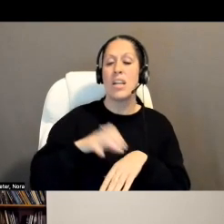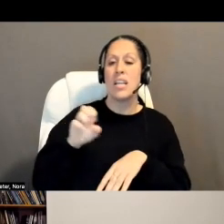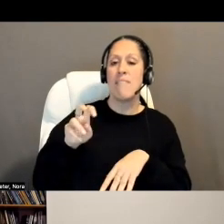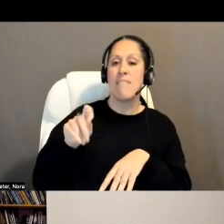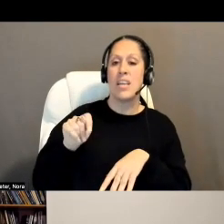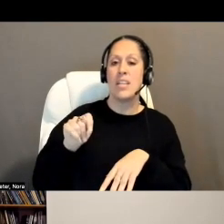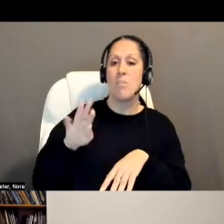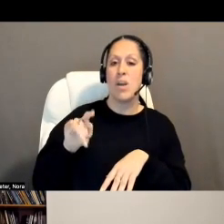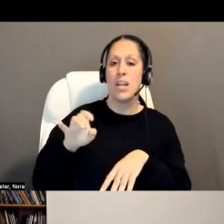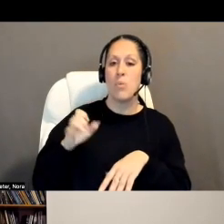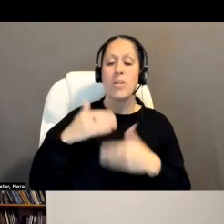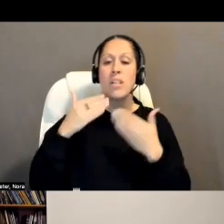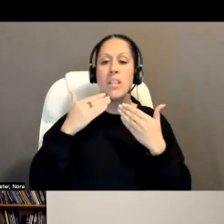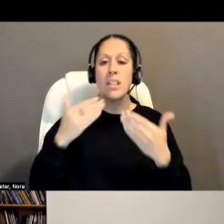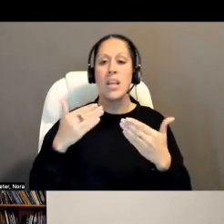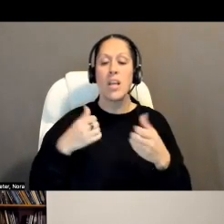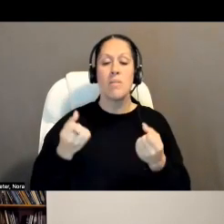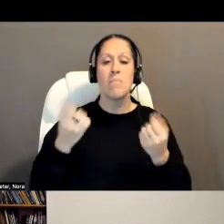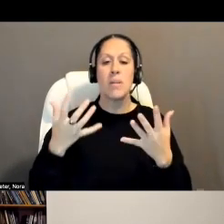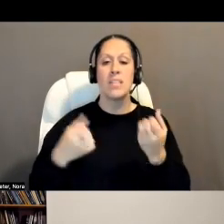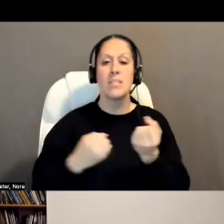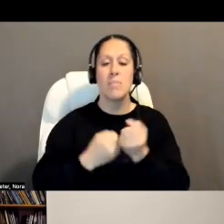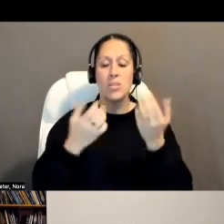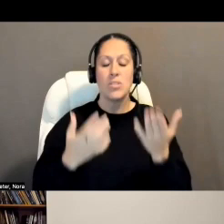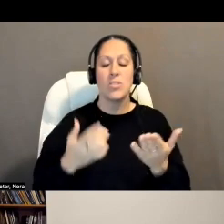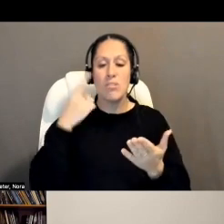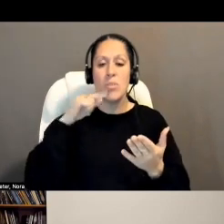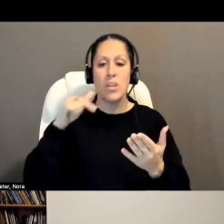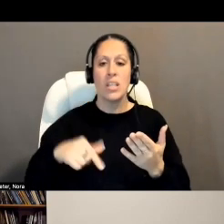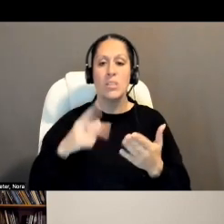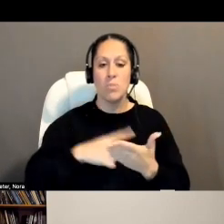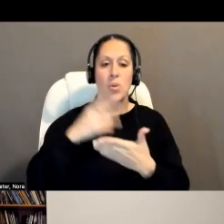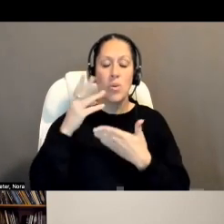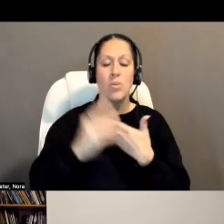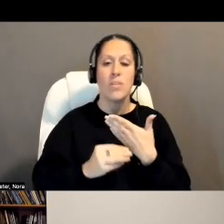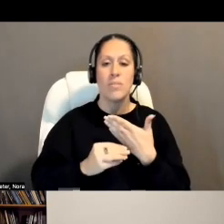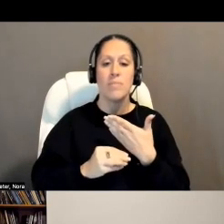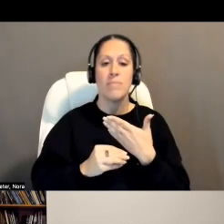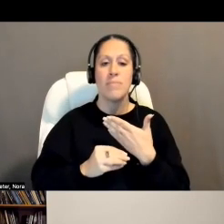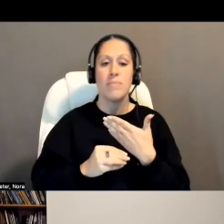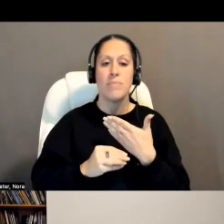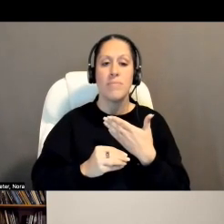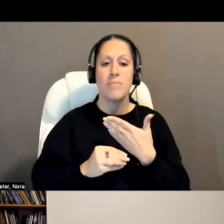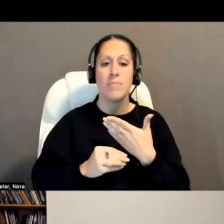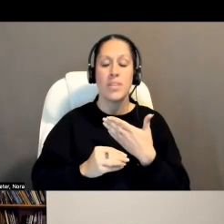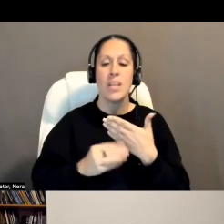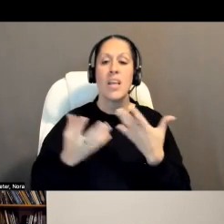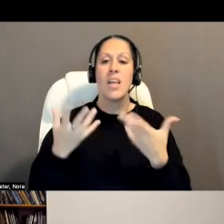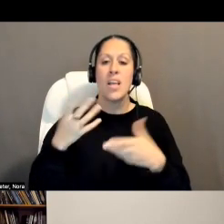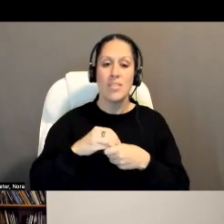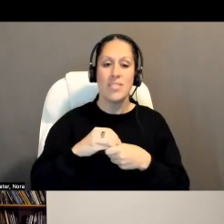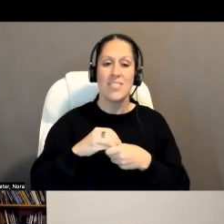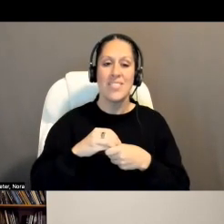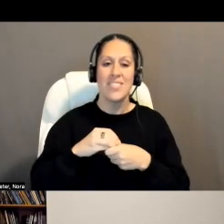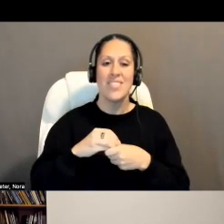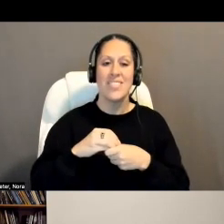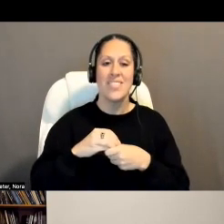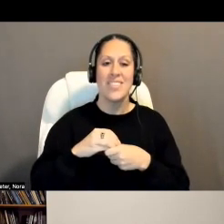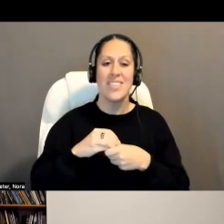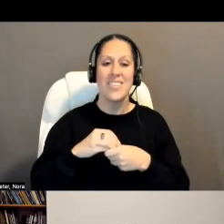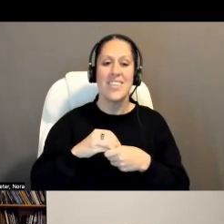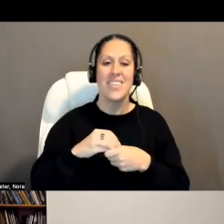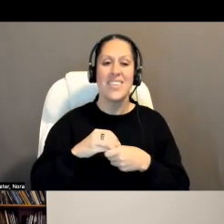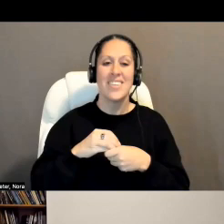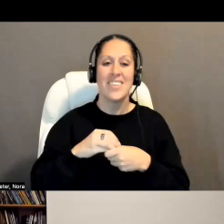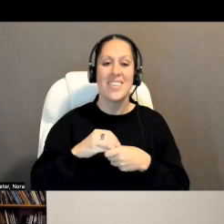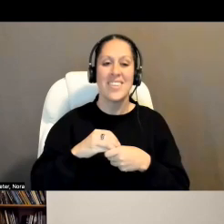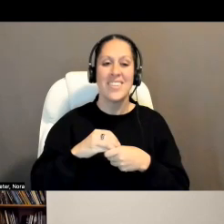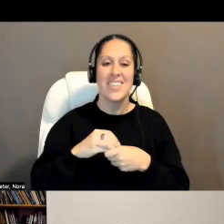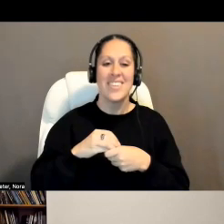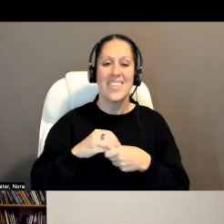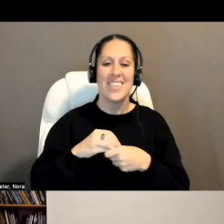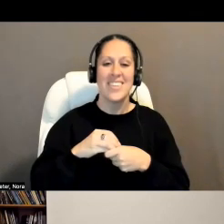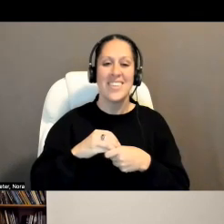We'd like to thank our many sponsors for this program, among which um are, is, a